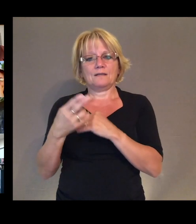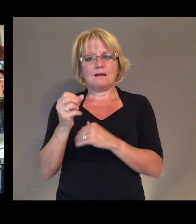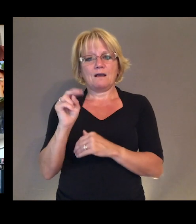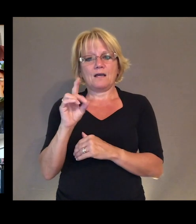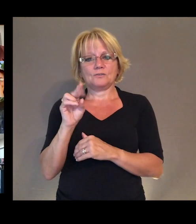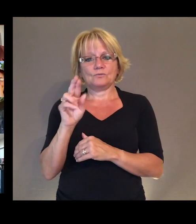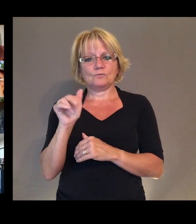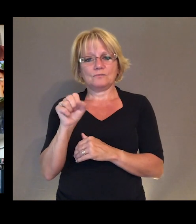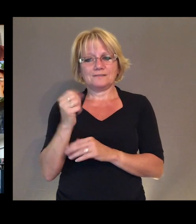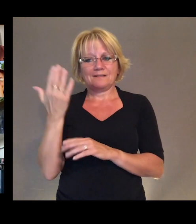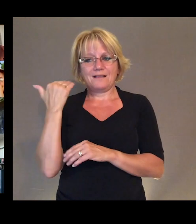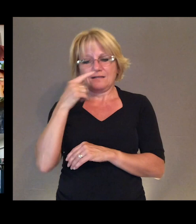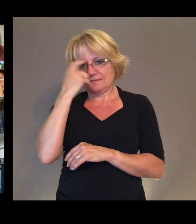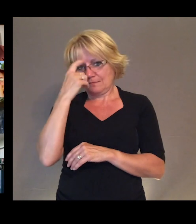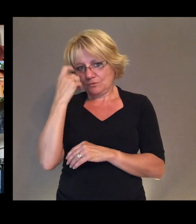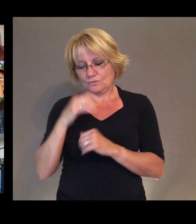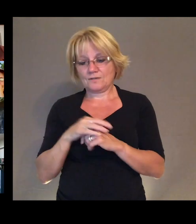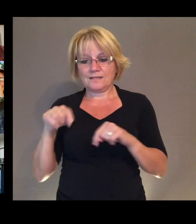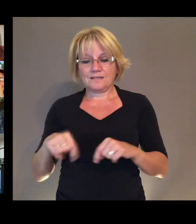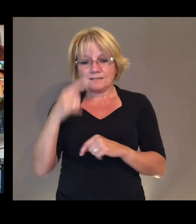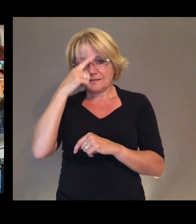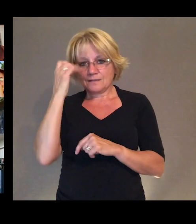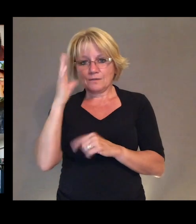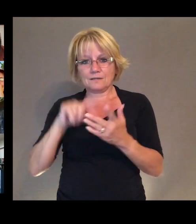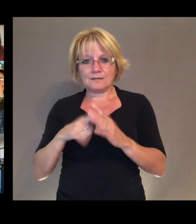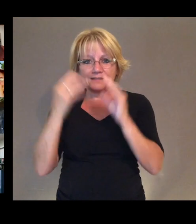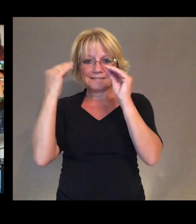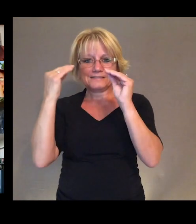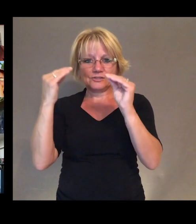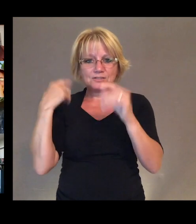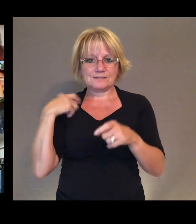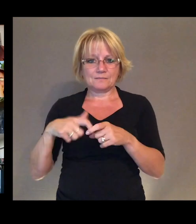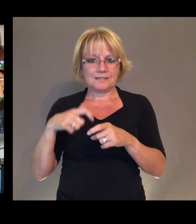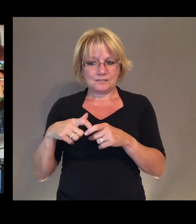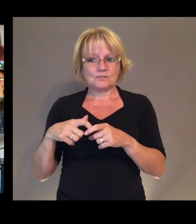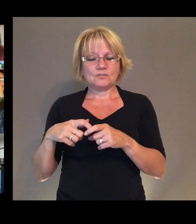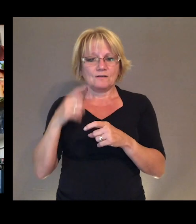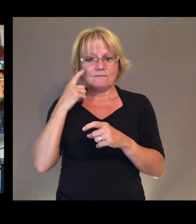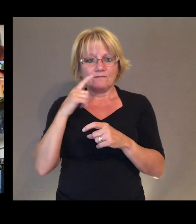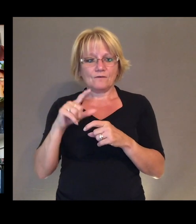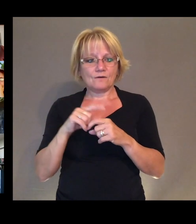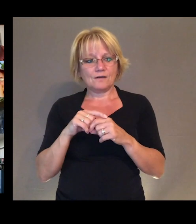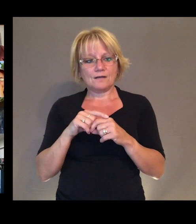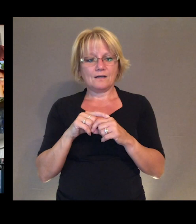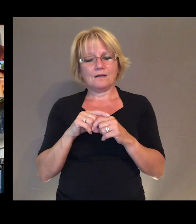This summer, Melissa will begin teaching Spanish, which I believe she already has for upward brown program at Bristol Community College.